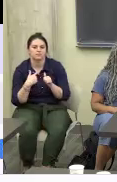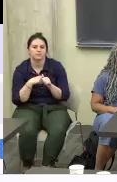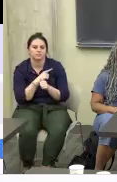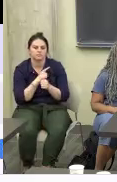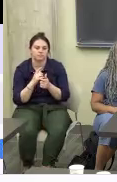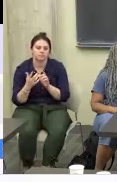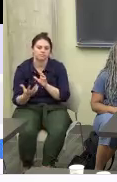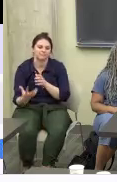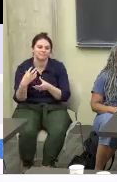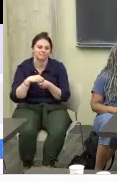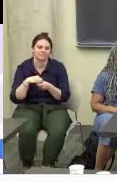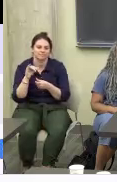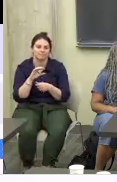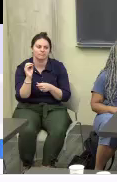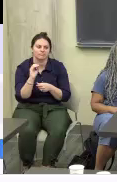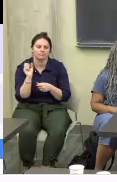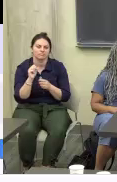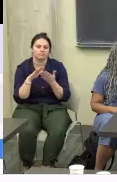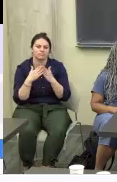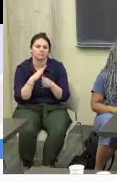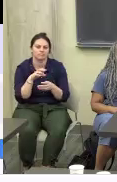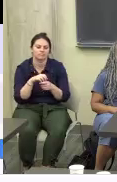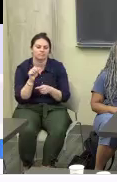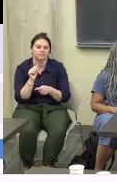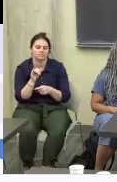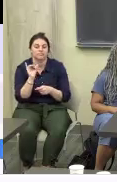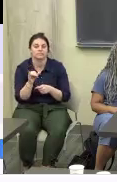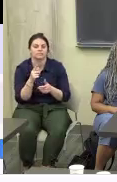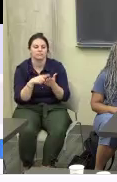In AI. And that's one thing I would love to talk more about today. I think